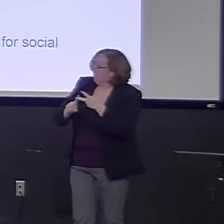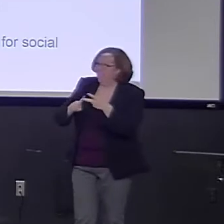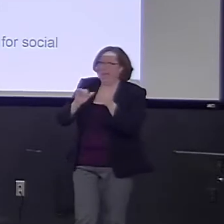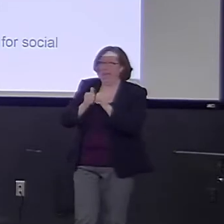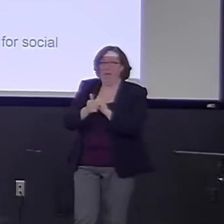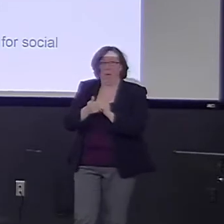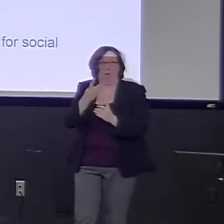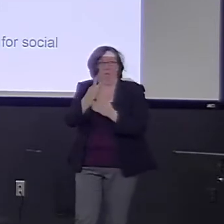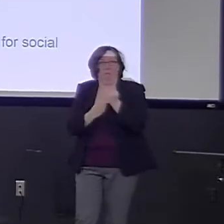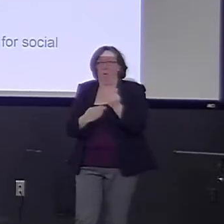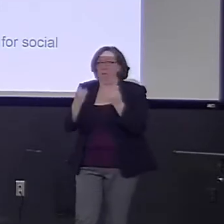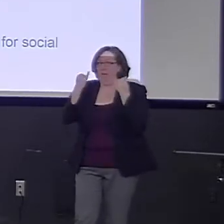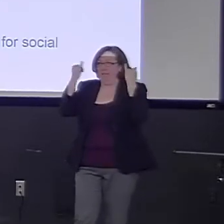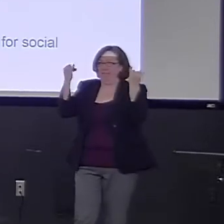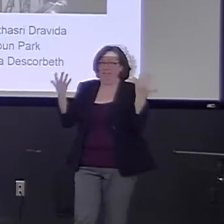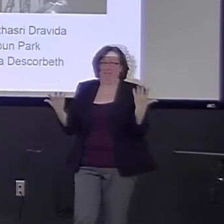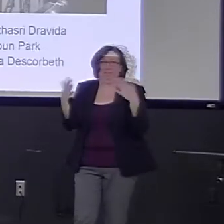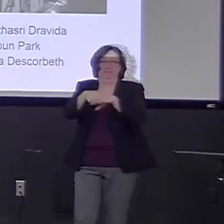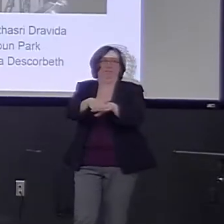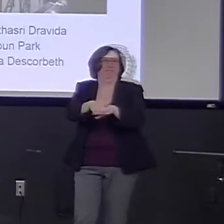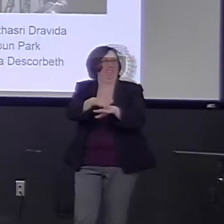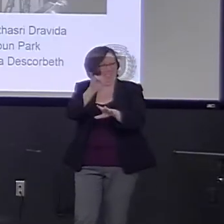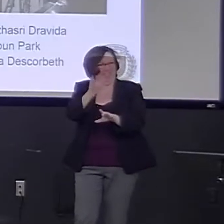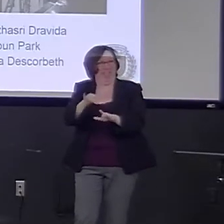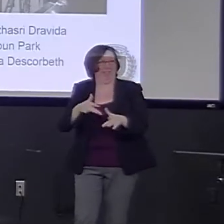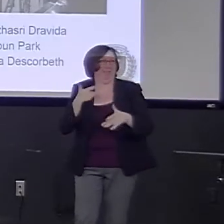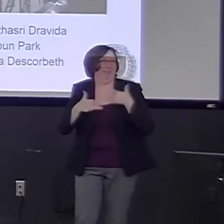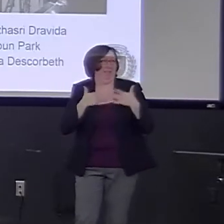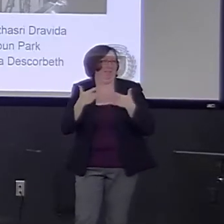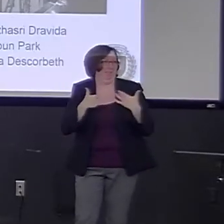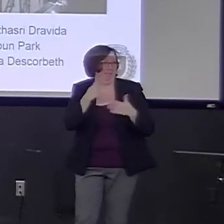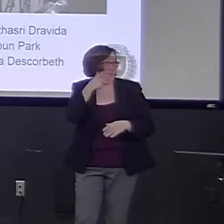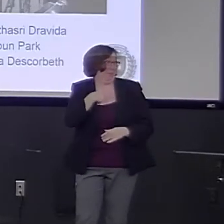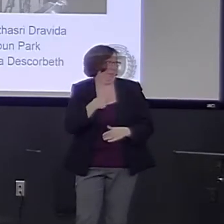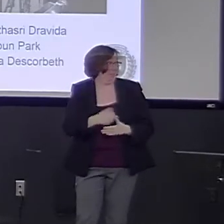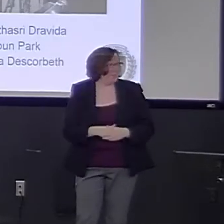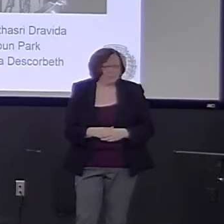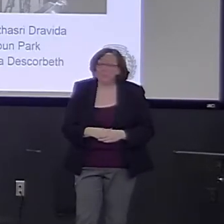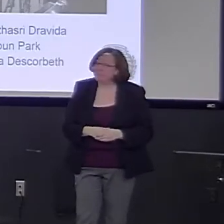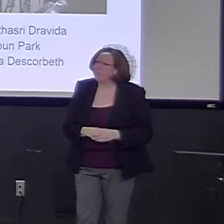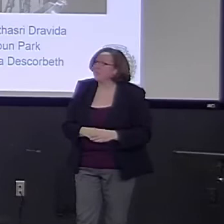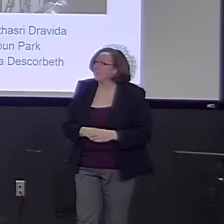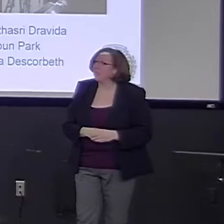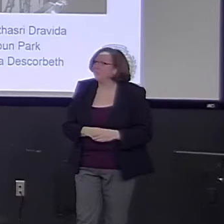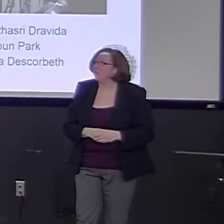and that's the part that's exciting, I think, for me. But first before I go on,